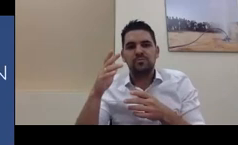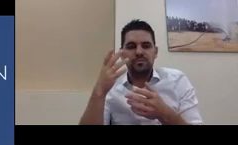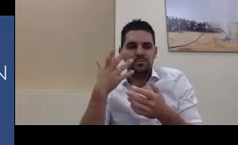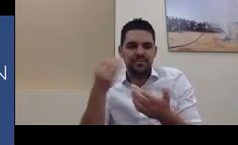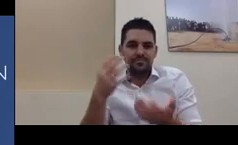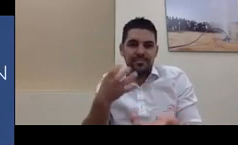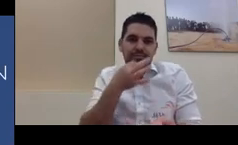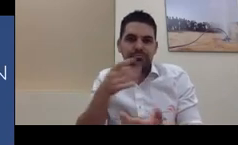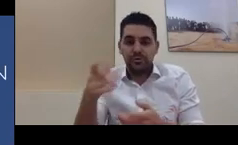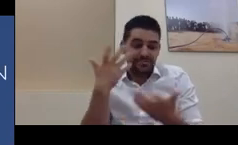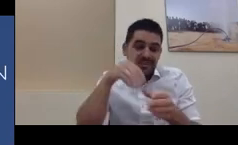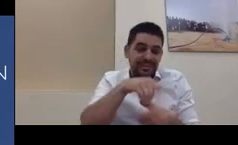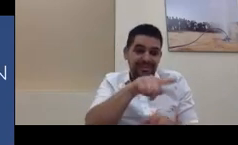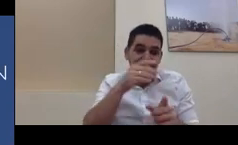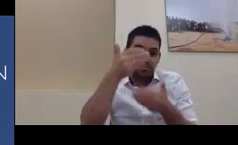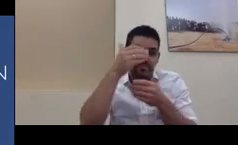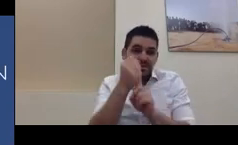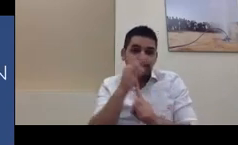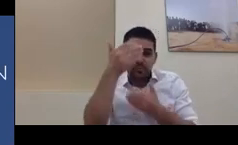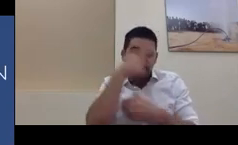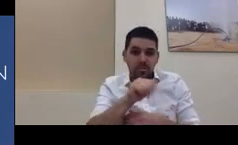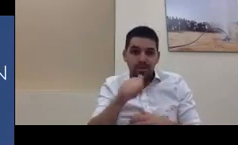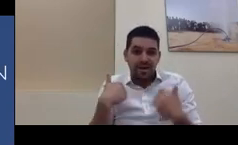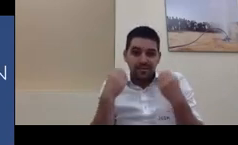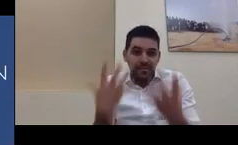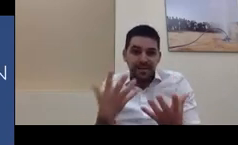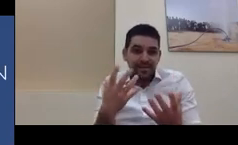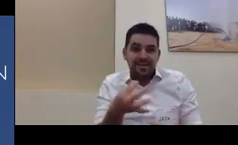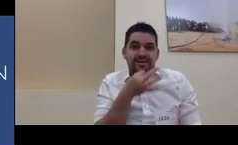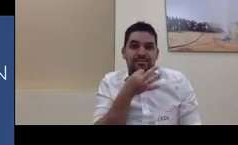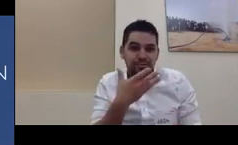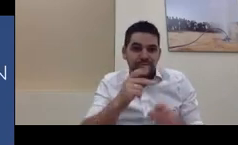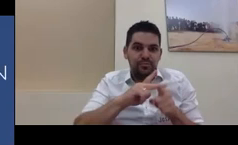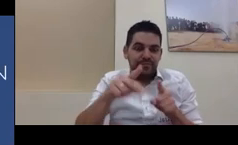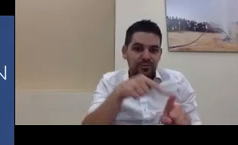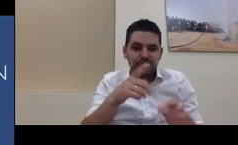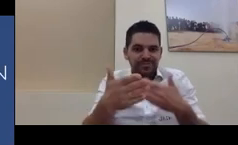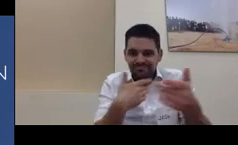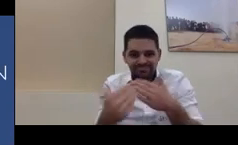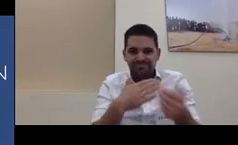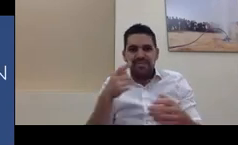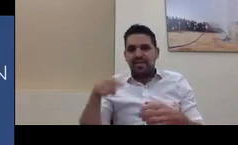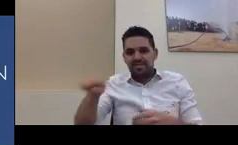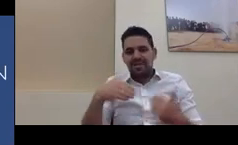and hard of hearing professionals and experts. In the case of Morocco, there were not many experts or professionals